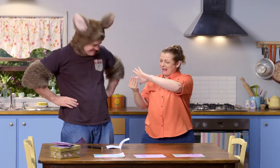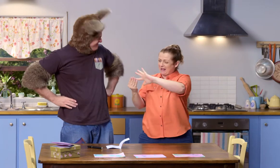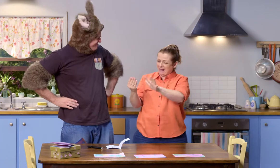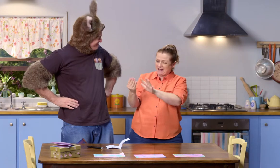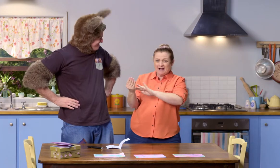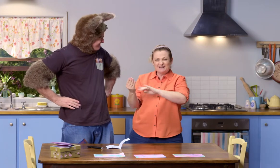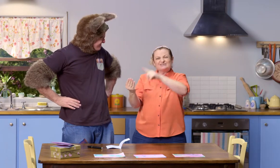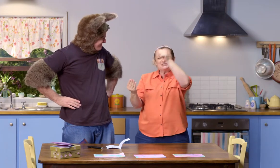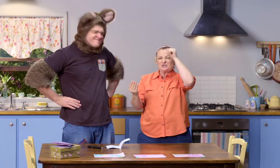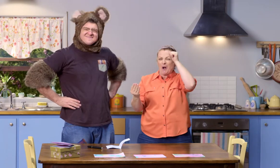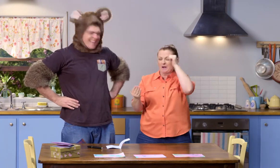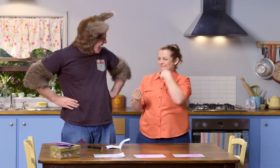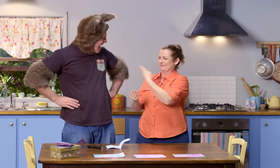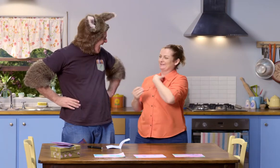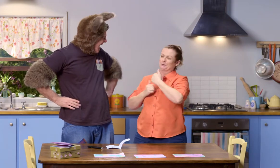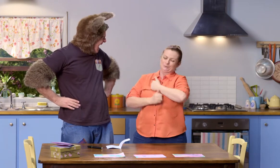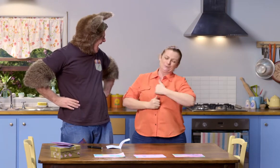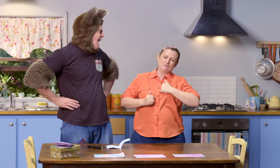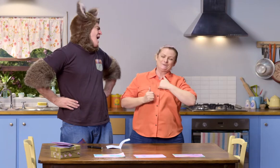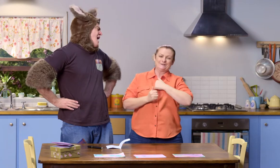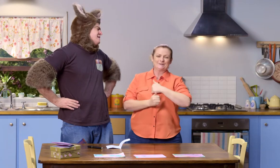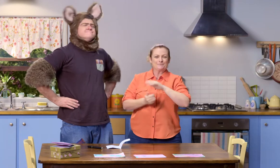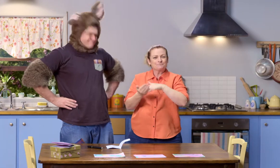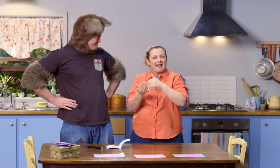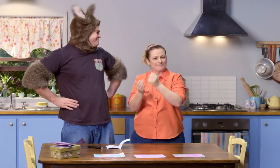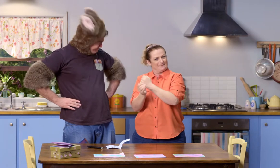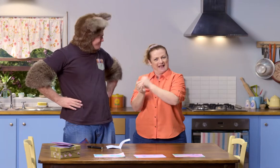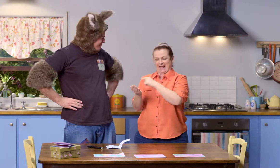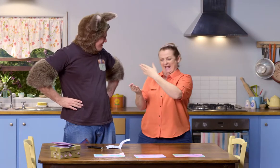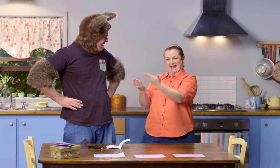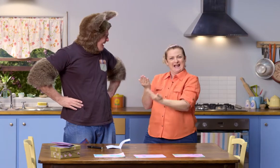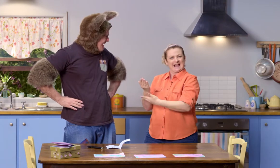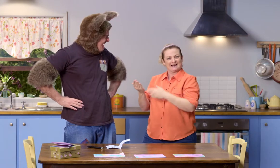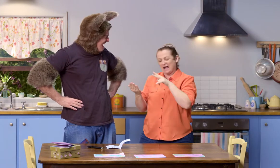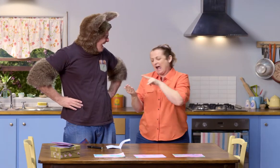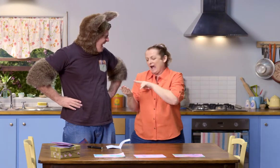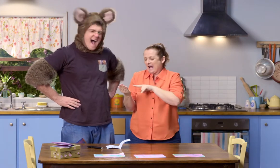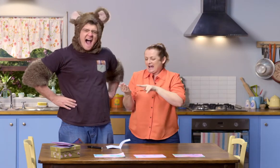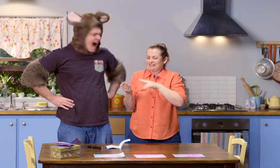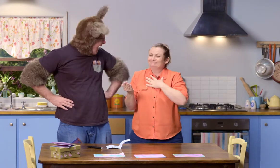And she'll know that we really enjoyed making this piece of art. Oh, she'll be so touched.